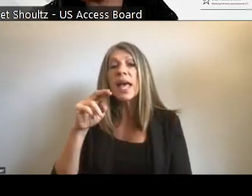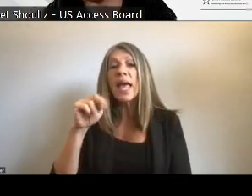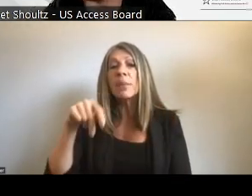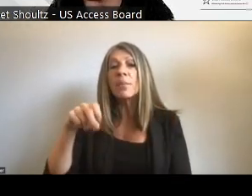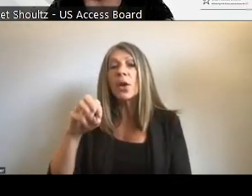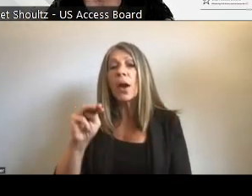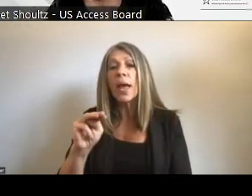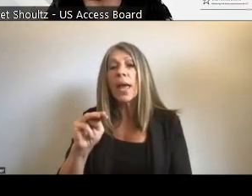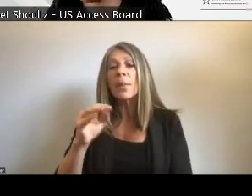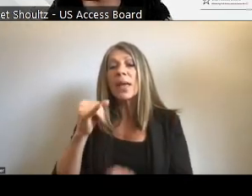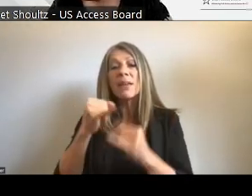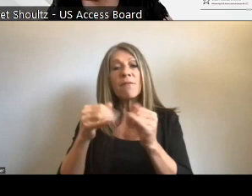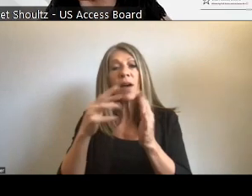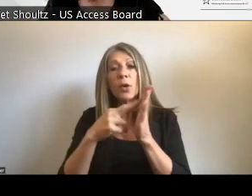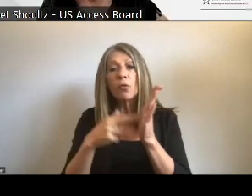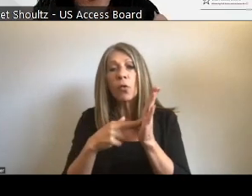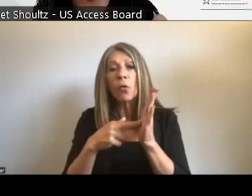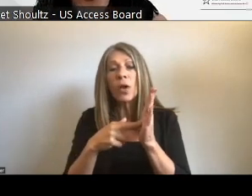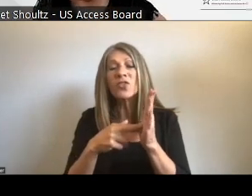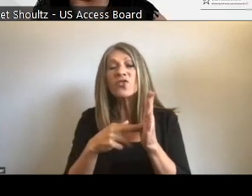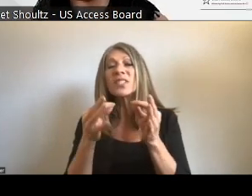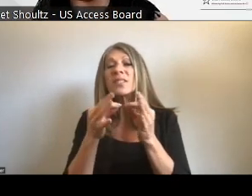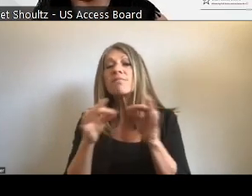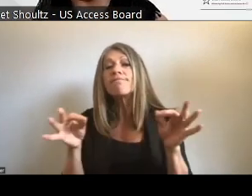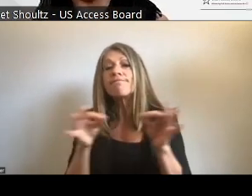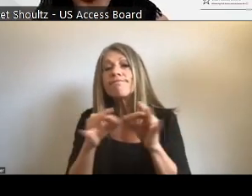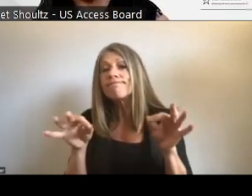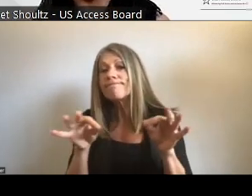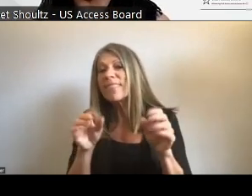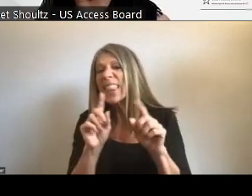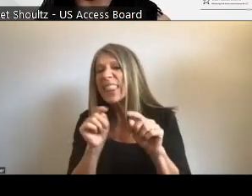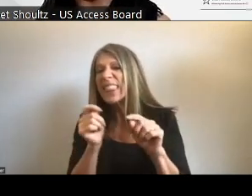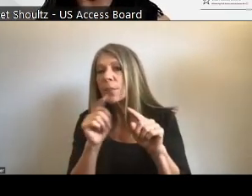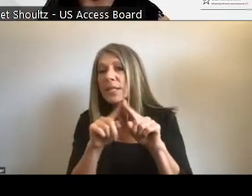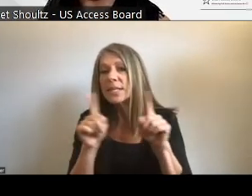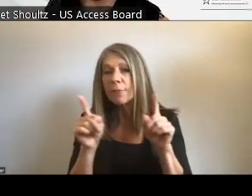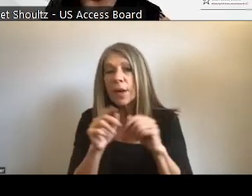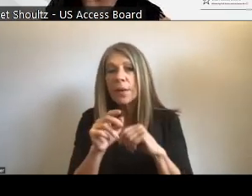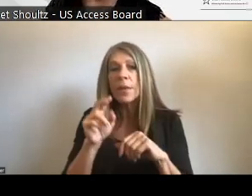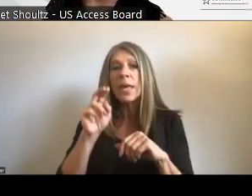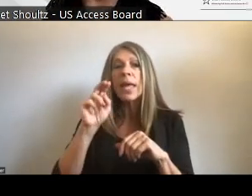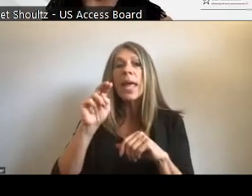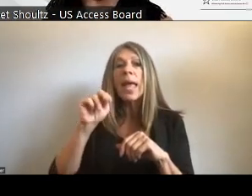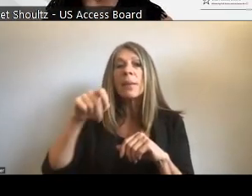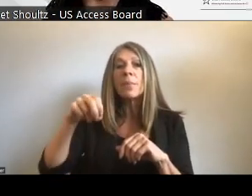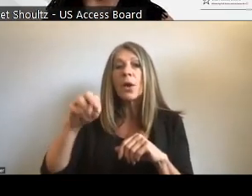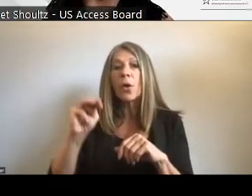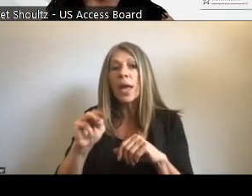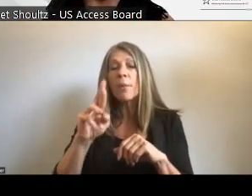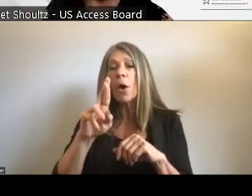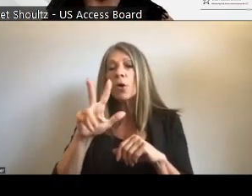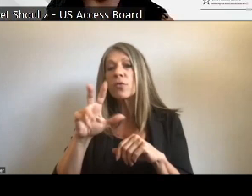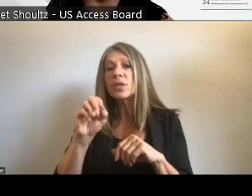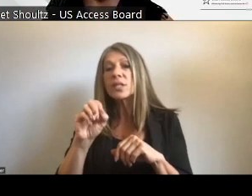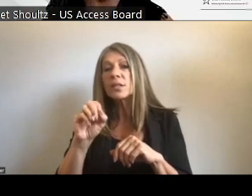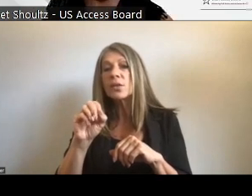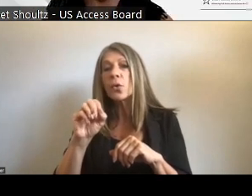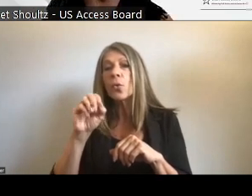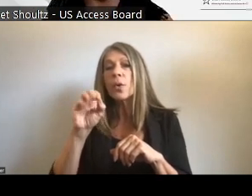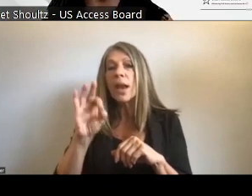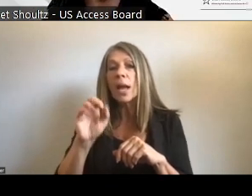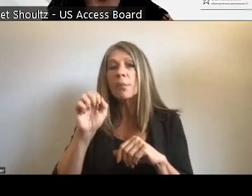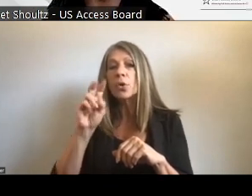was in, as it is in final rule, it's just stated differently. So in NPRM R309.2.1.1 Alterations,